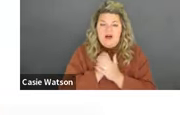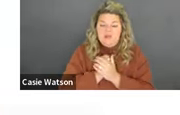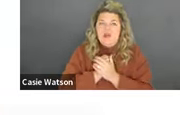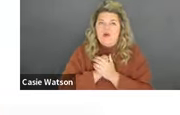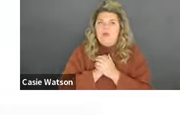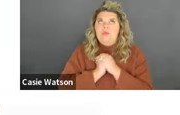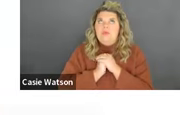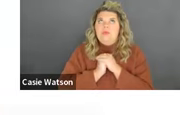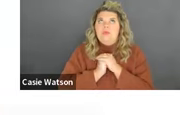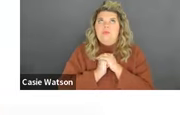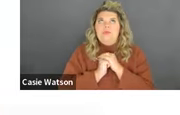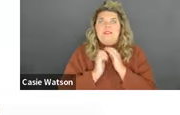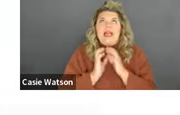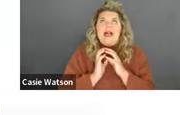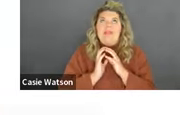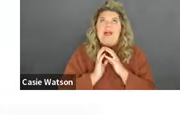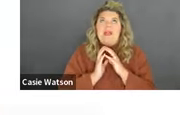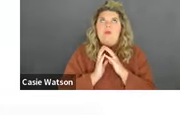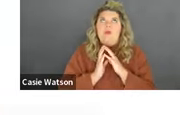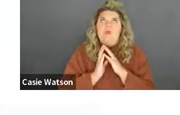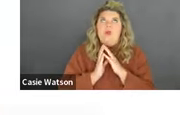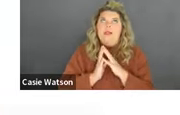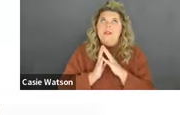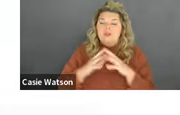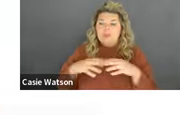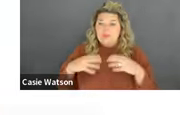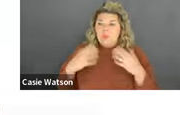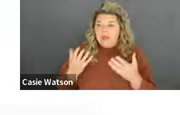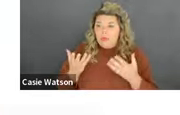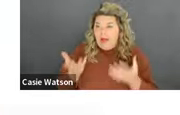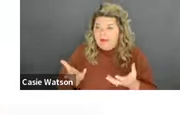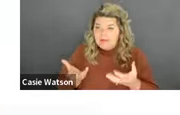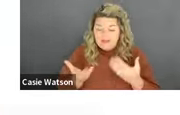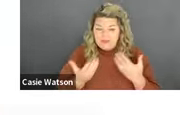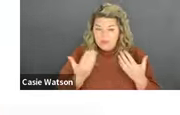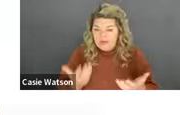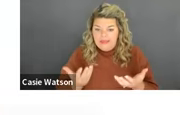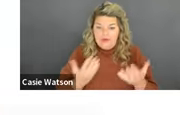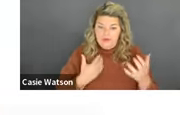And also, to add that when you have a Deaf employee